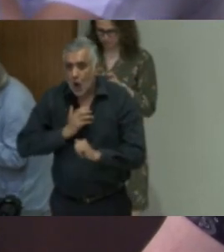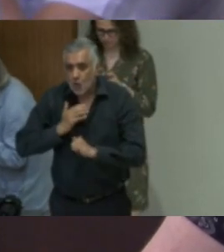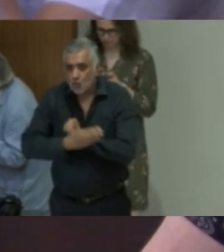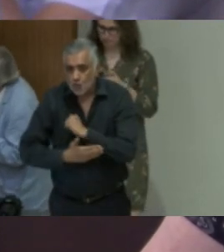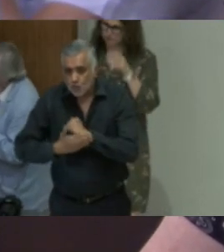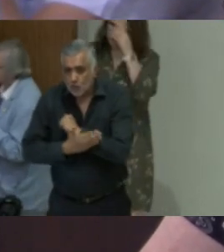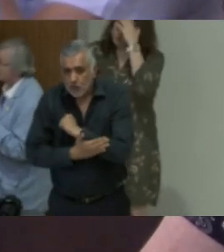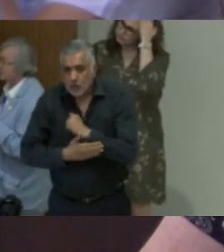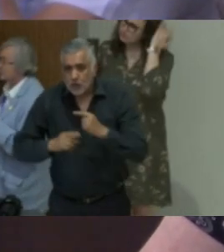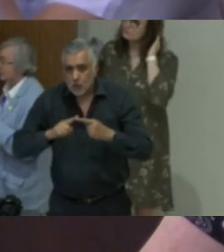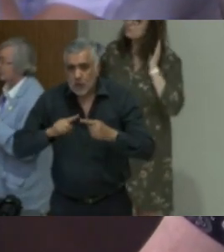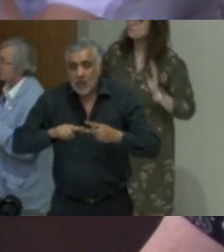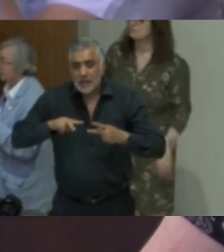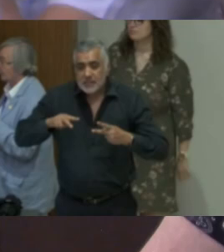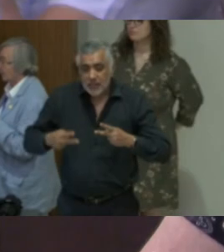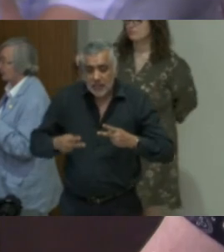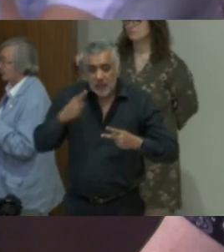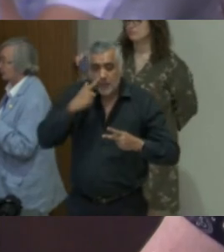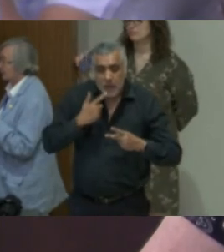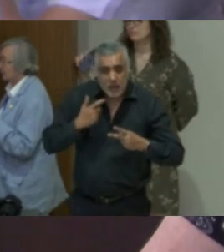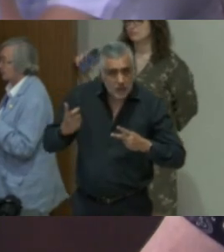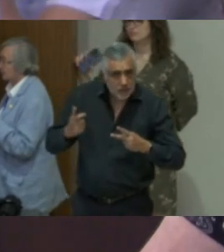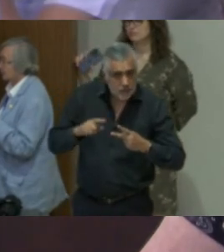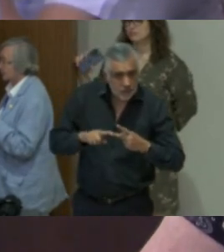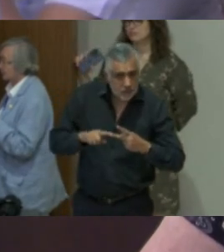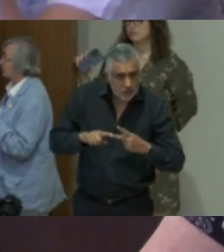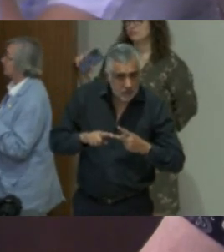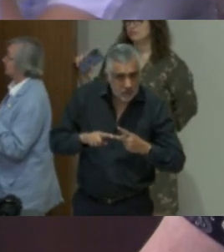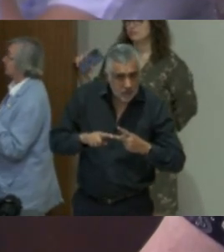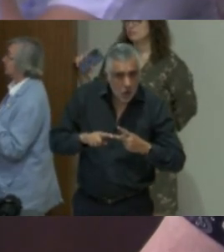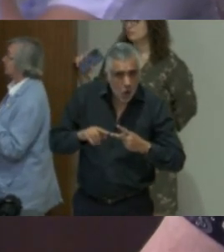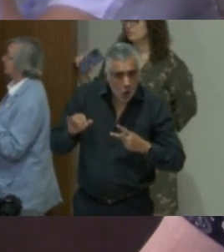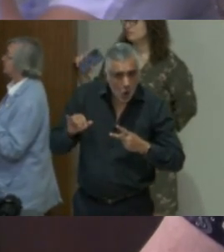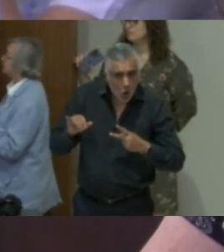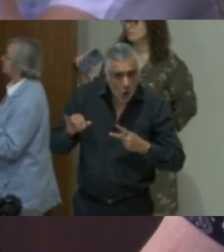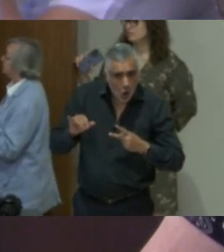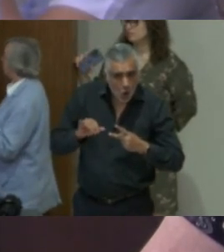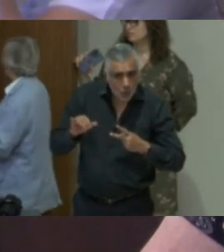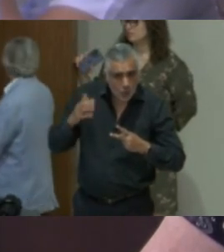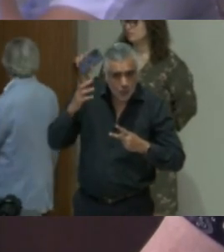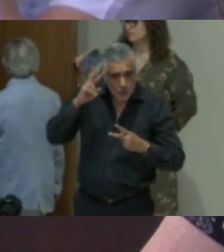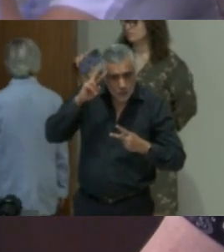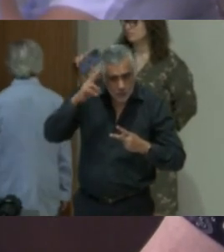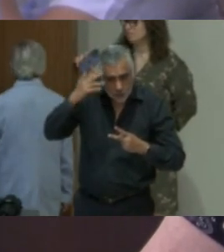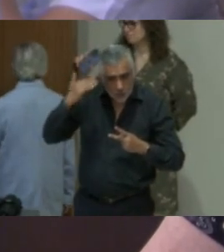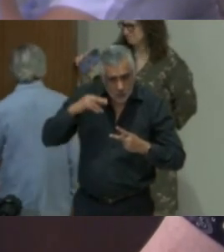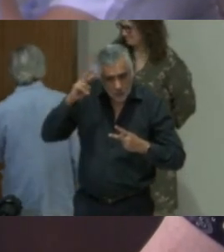And secondly, because Sister, you are there Sister Donatella. There are also two young deaf ladies who are willing to join religious